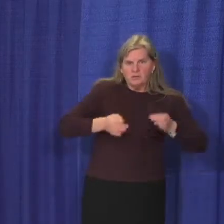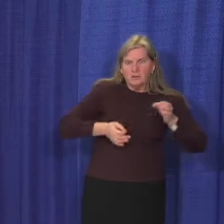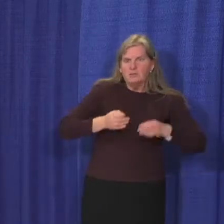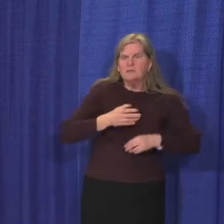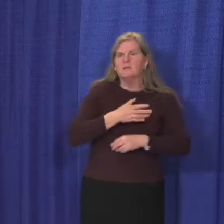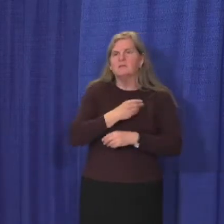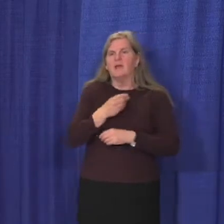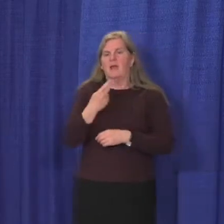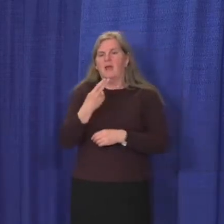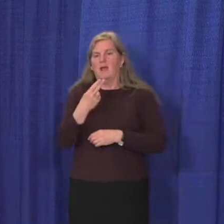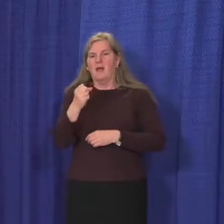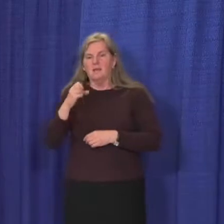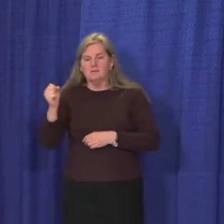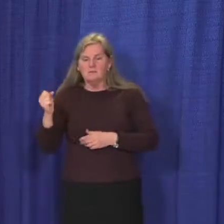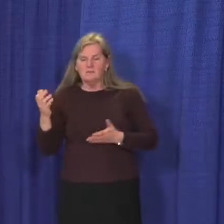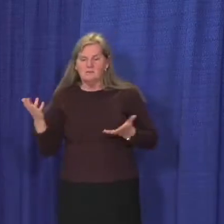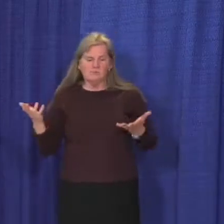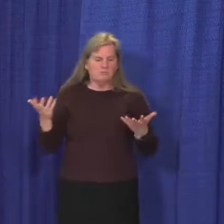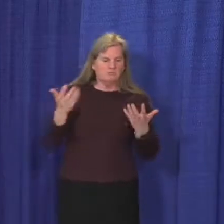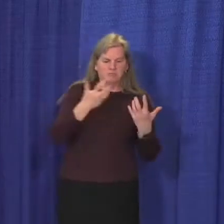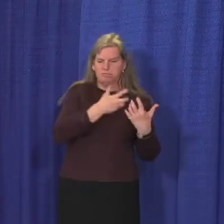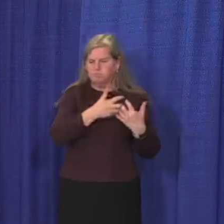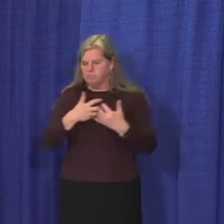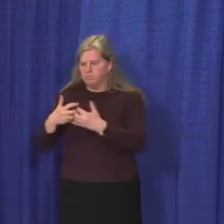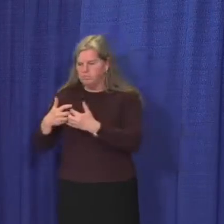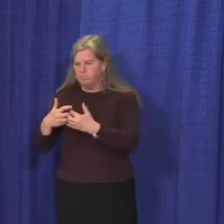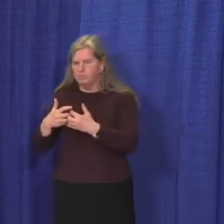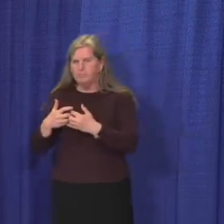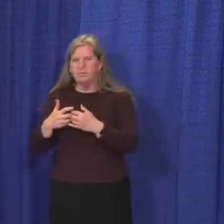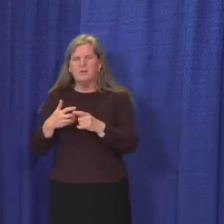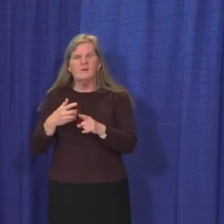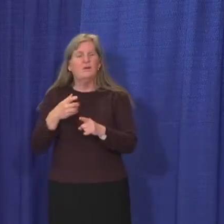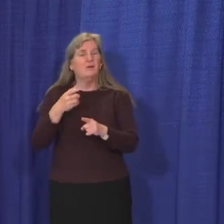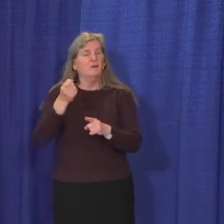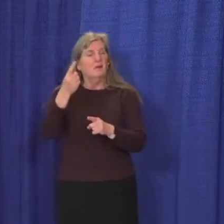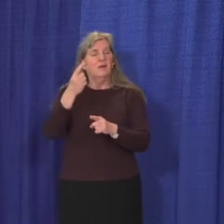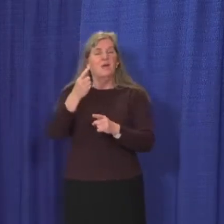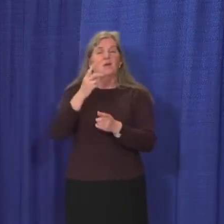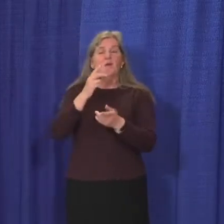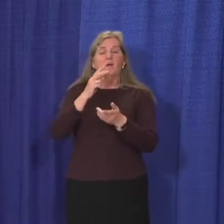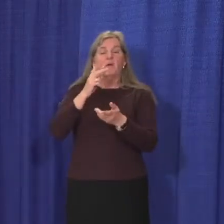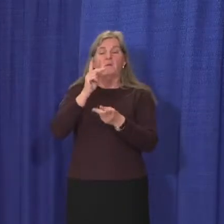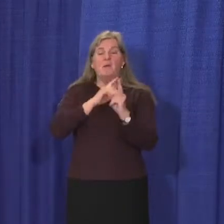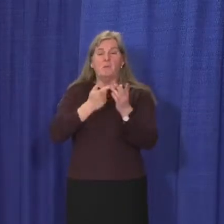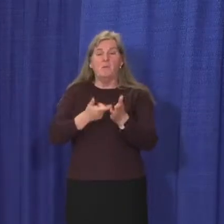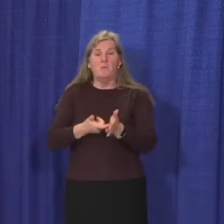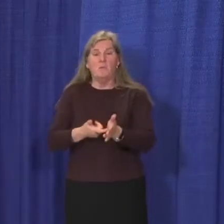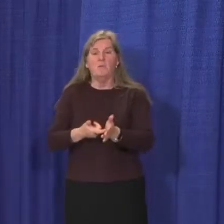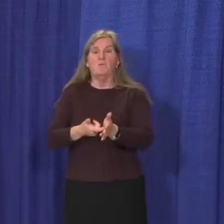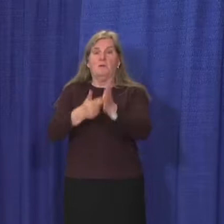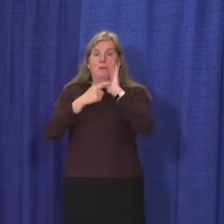across the country and to be clear no one will be compelled to share any personal health